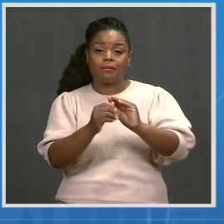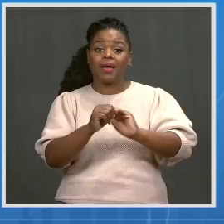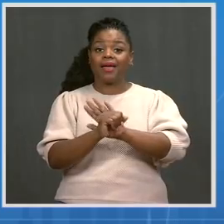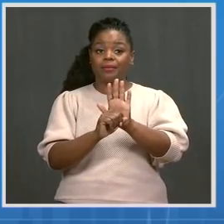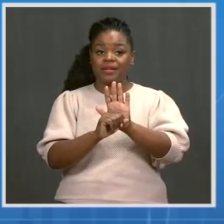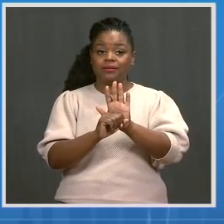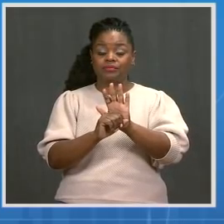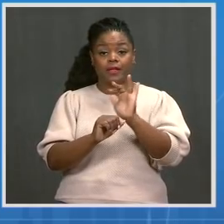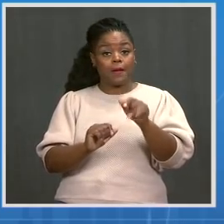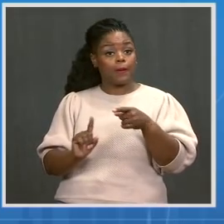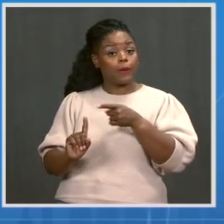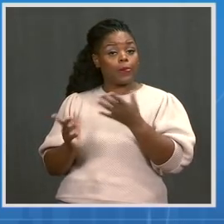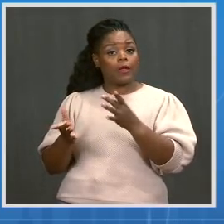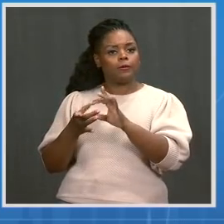to the President's goals for July 4th.